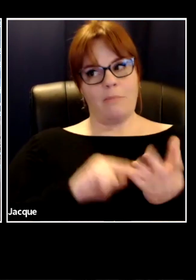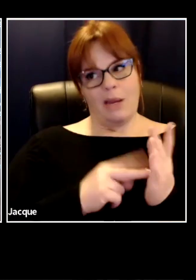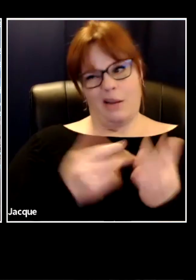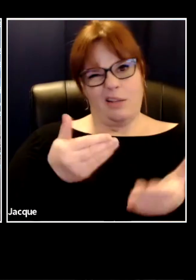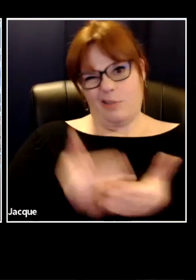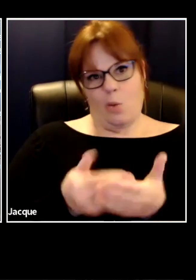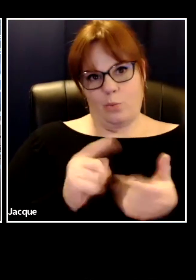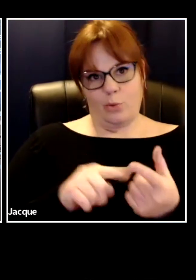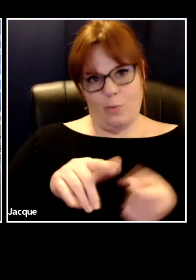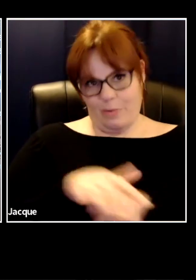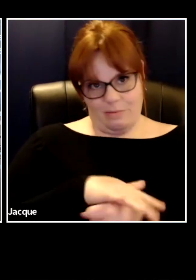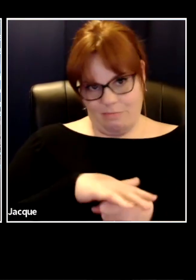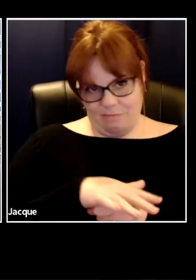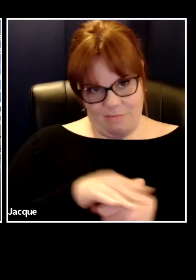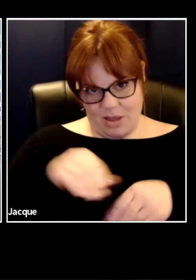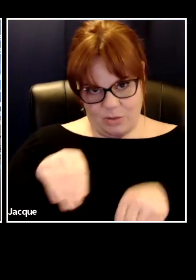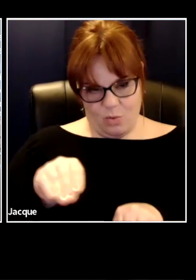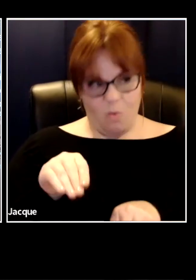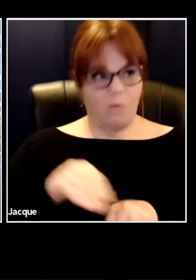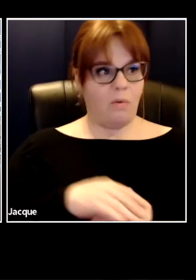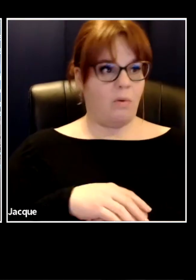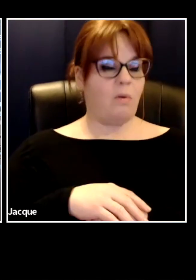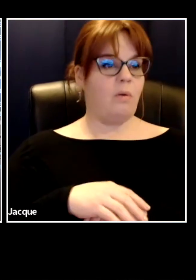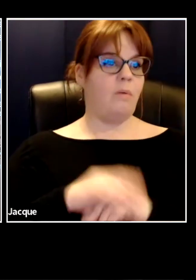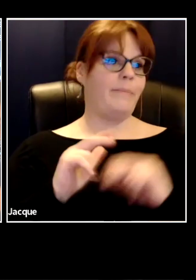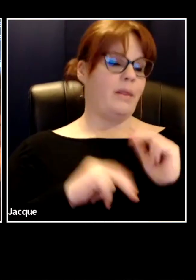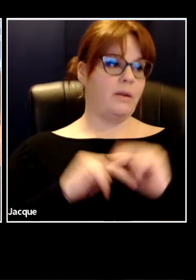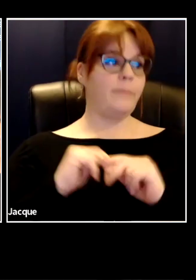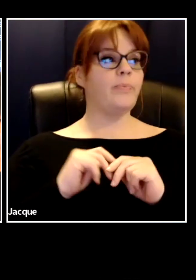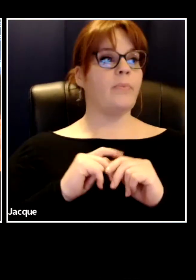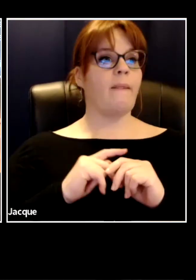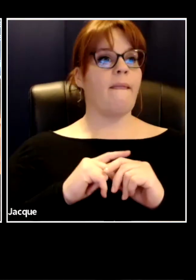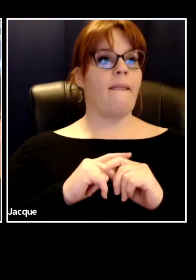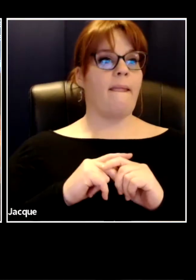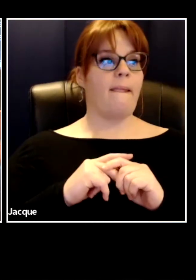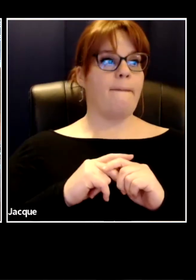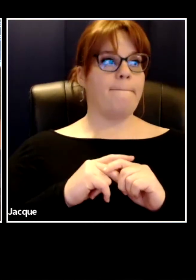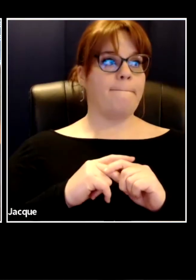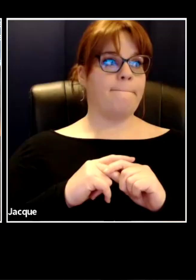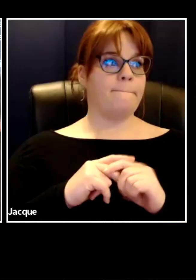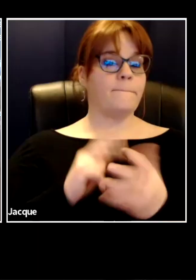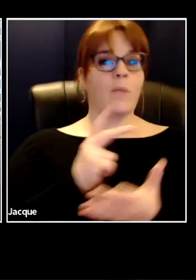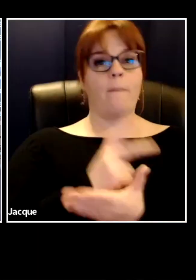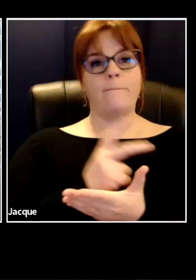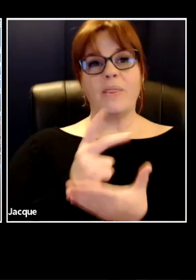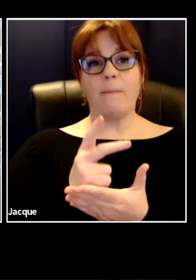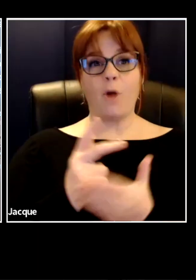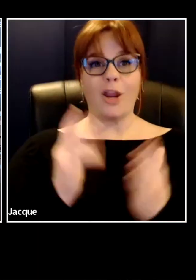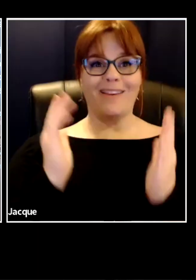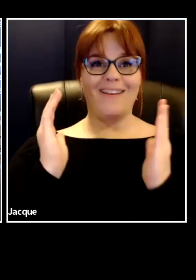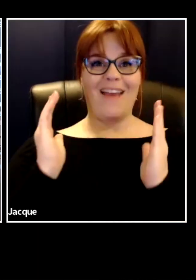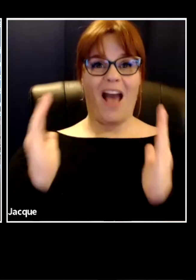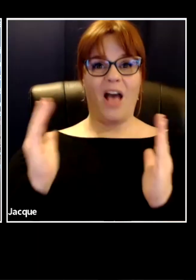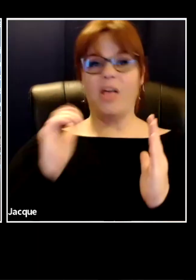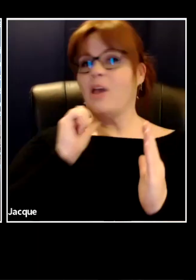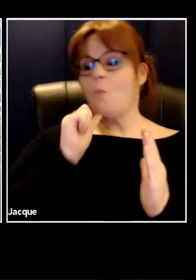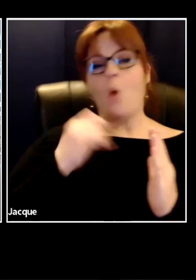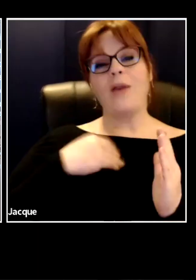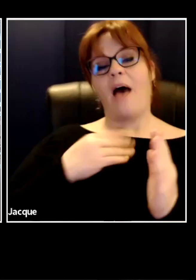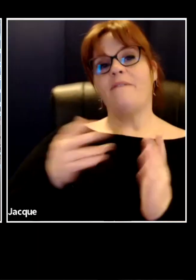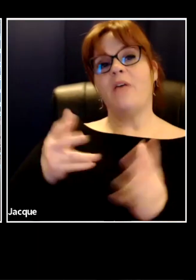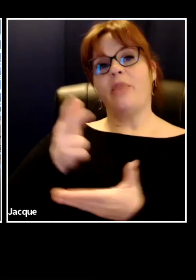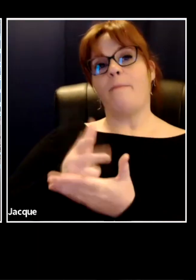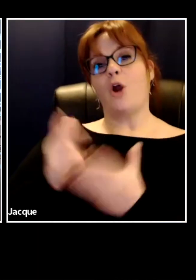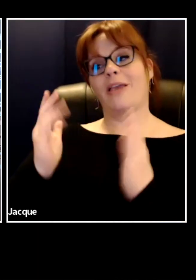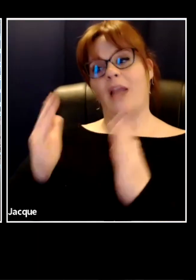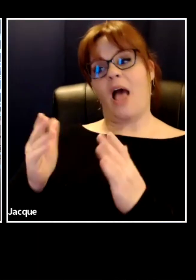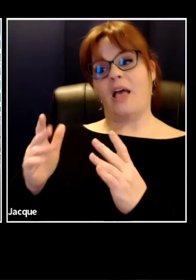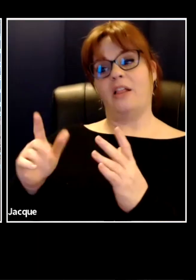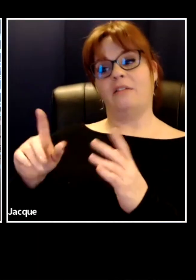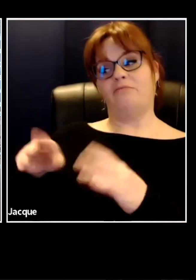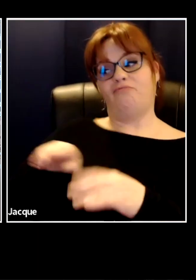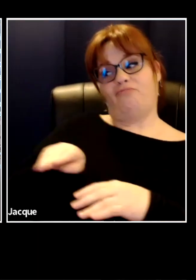allow people to have the um the parking aisle and space that's necessary to deploy a ramp. So, so